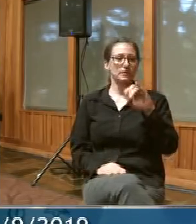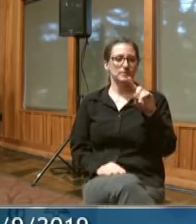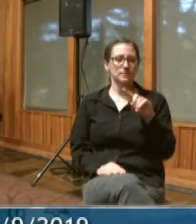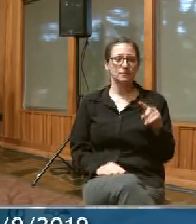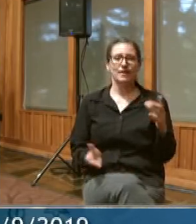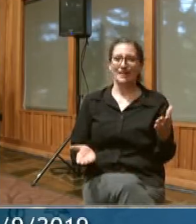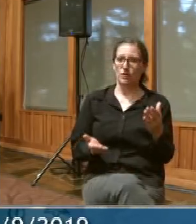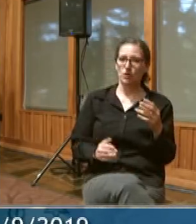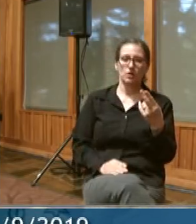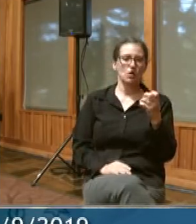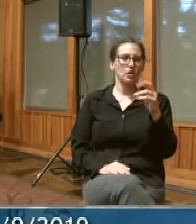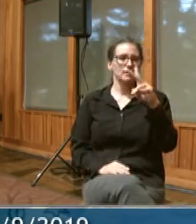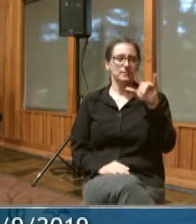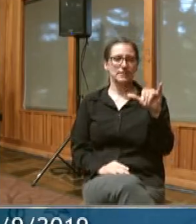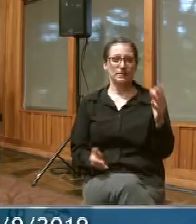TAKEN]